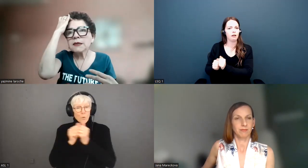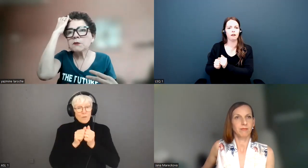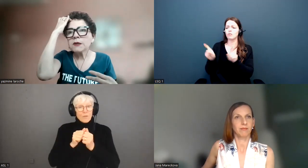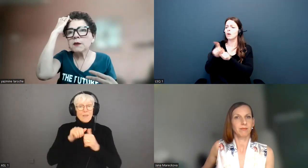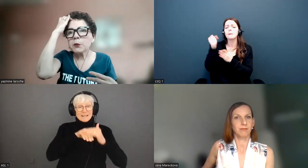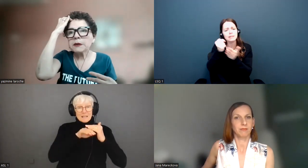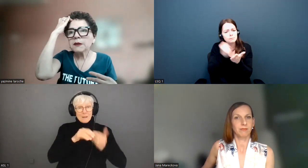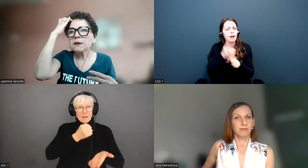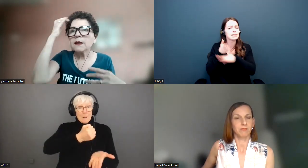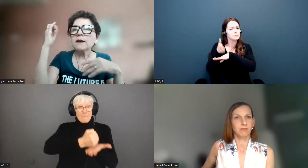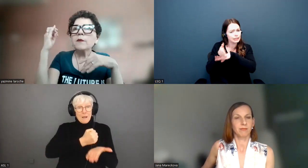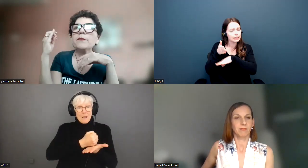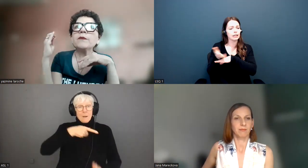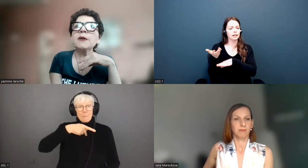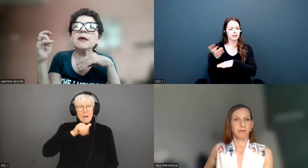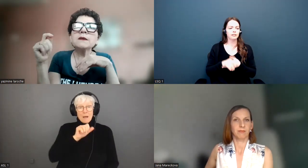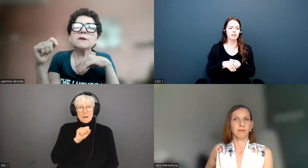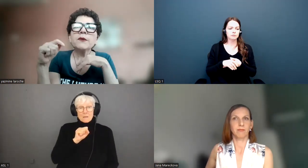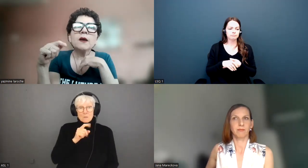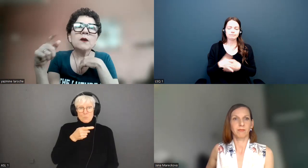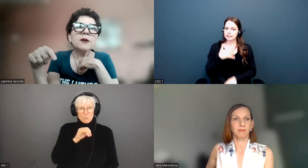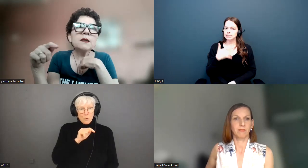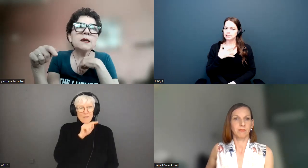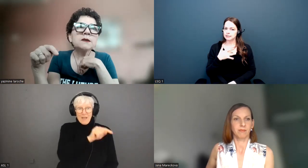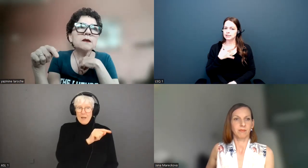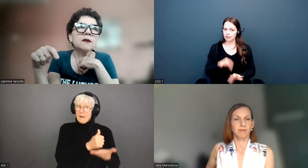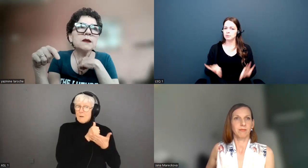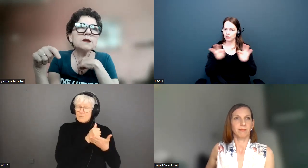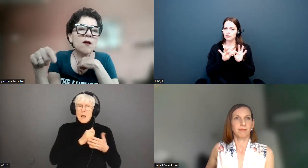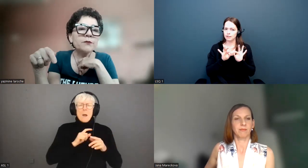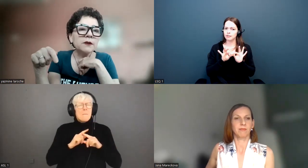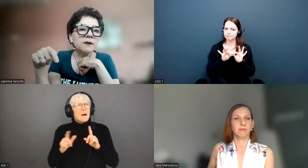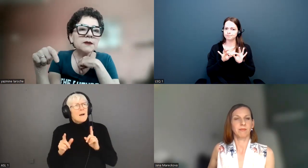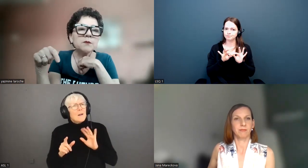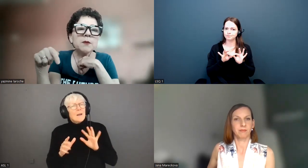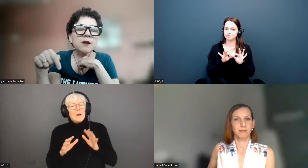that's really important because you know one of the things that that is awful is that people